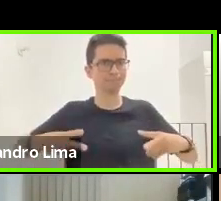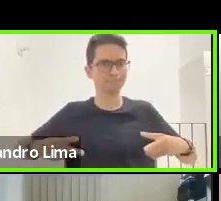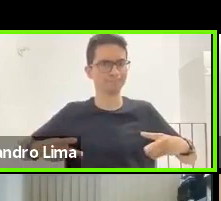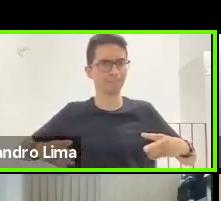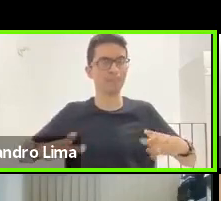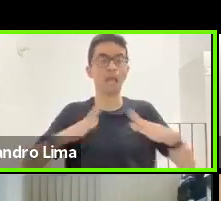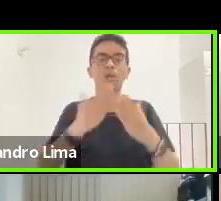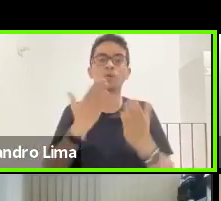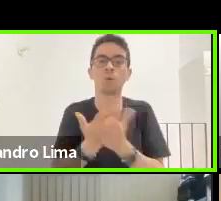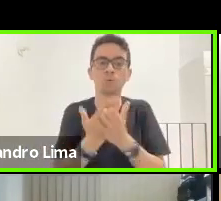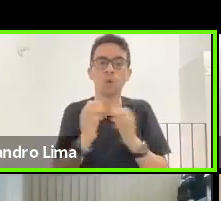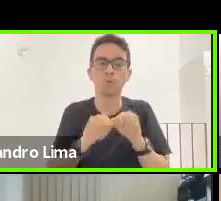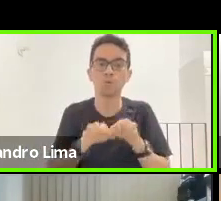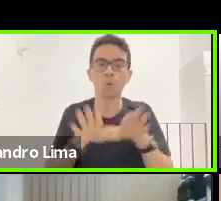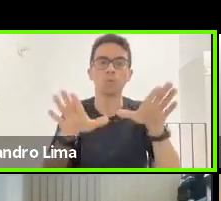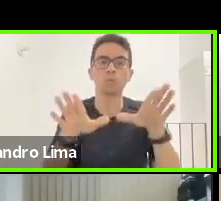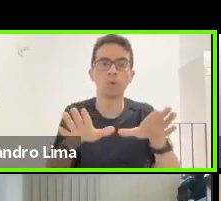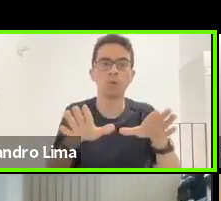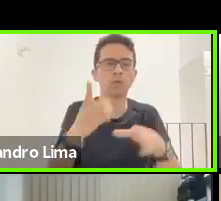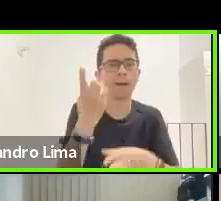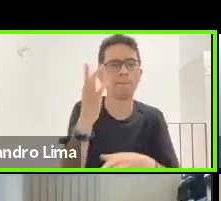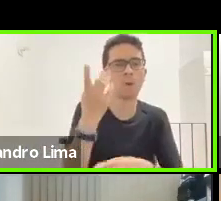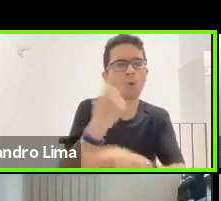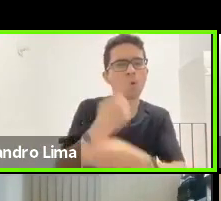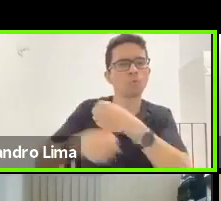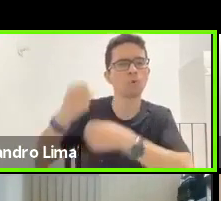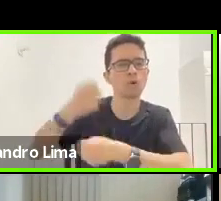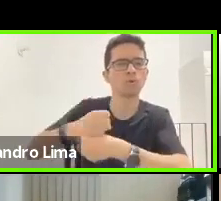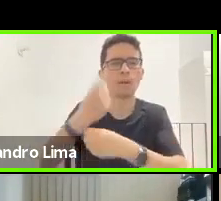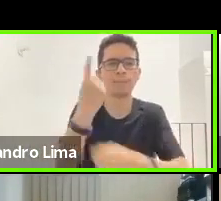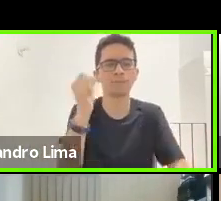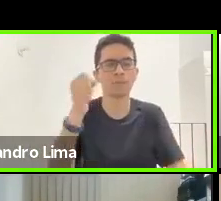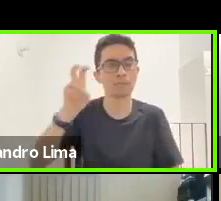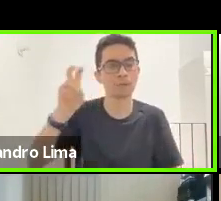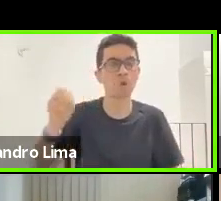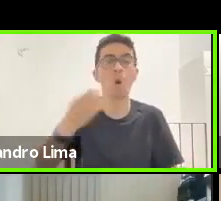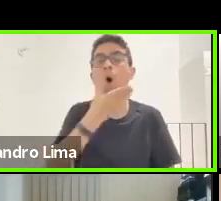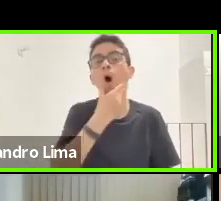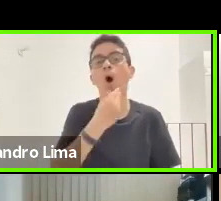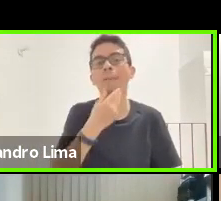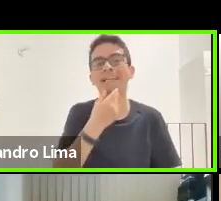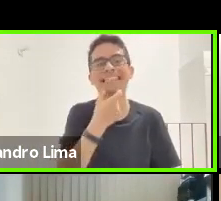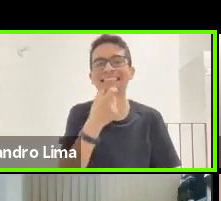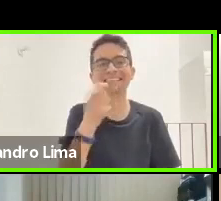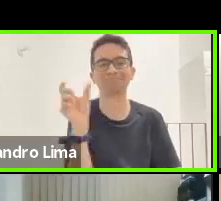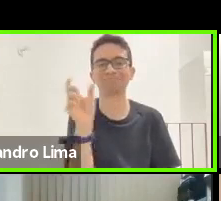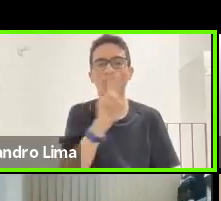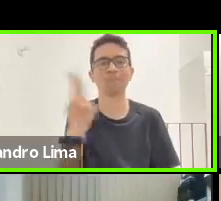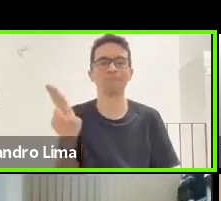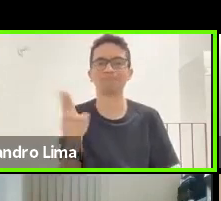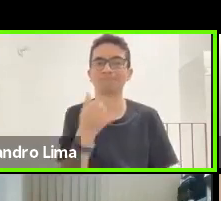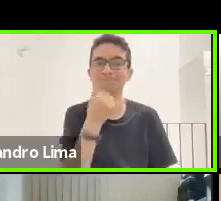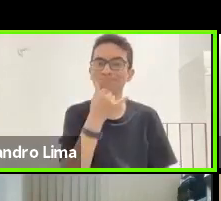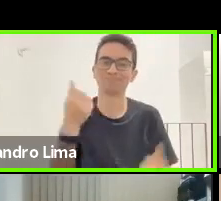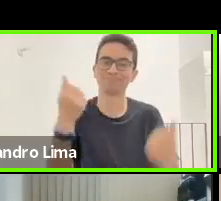named Paul. e Mann e Mann was General e Mann was Generally credited for the Mann was Generally credited for the. the